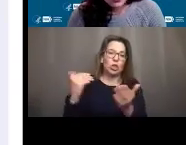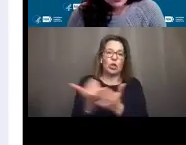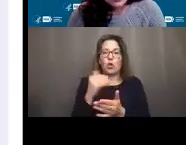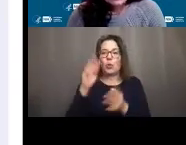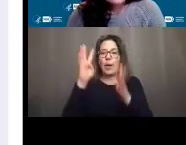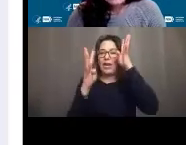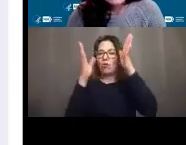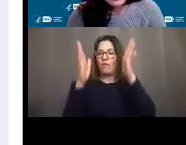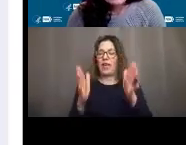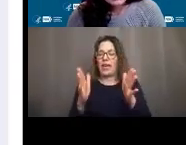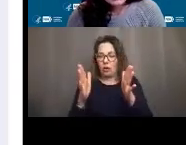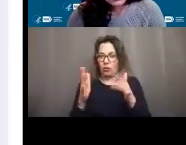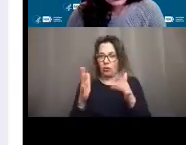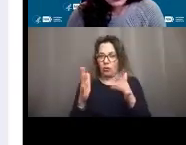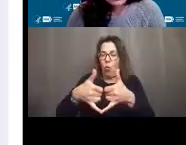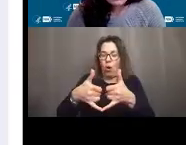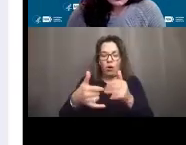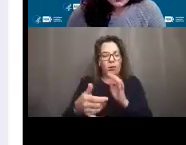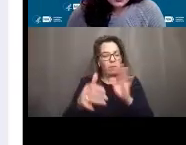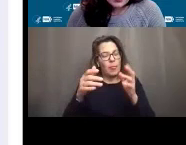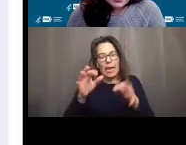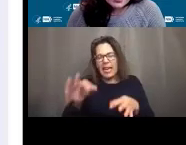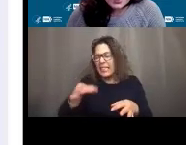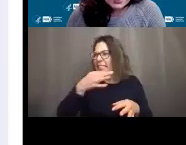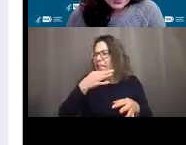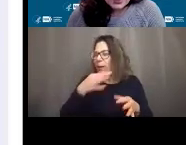And also, this sets up mentoring relationships